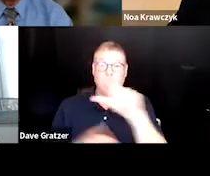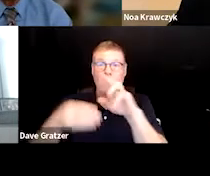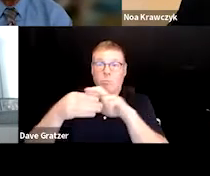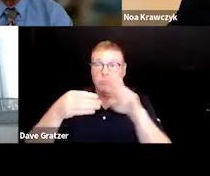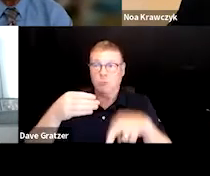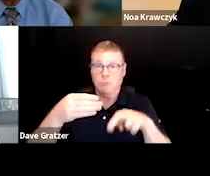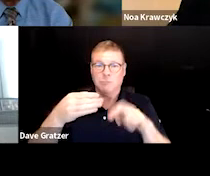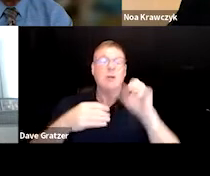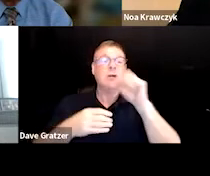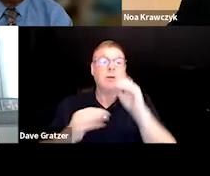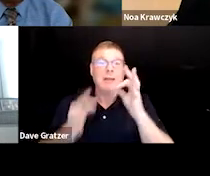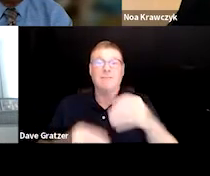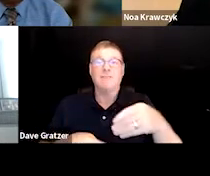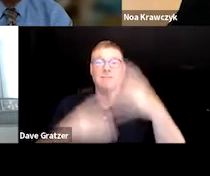So if we could just get that up on the screen